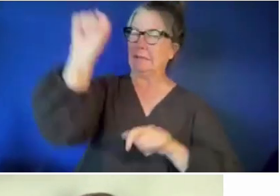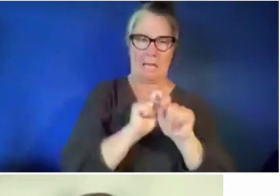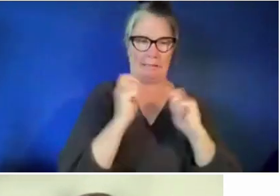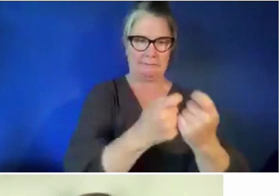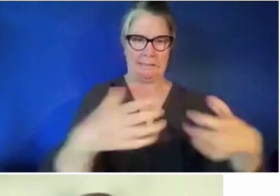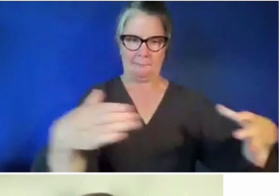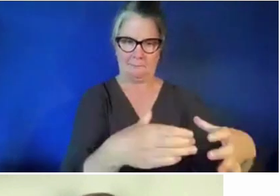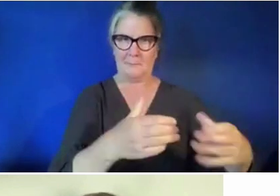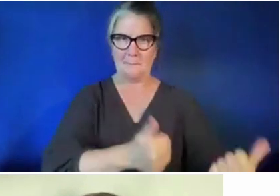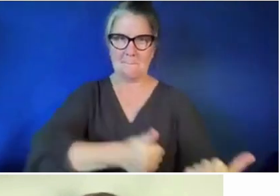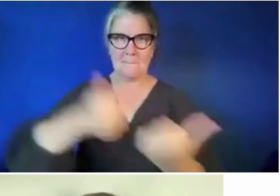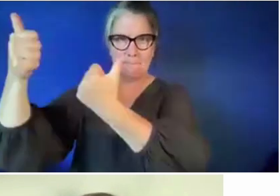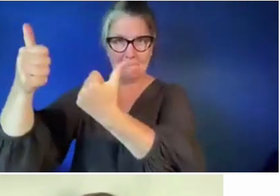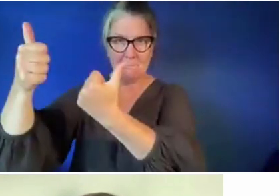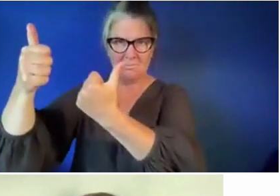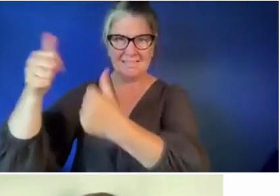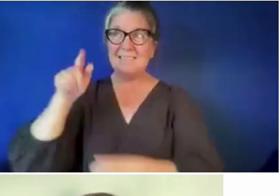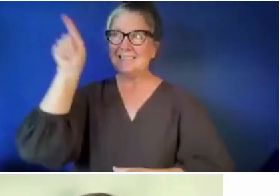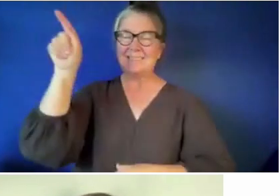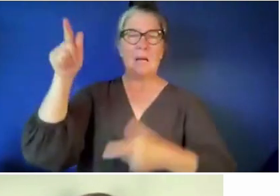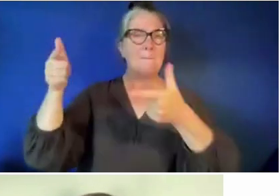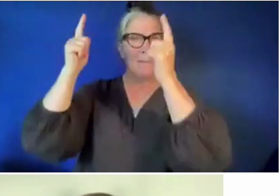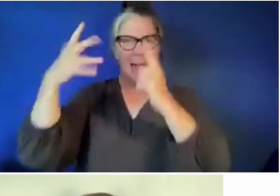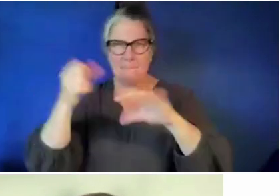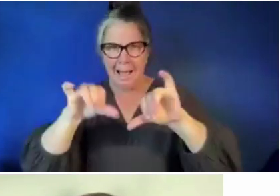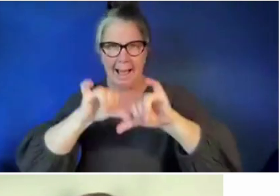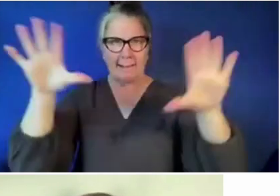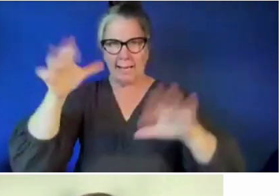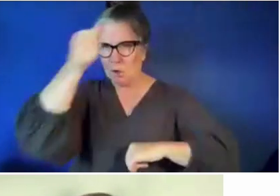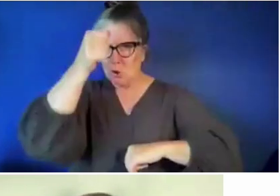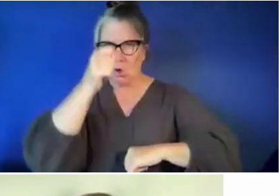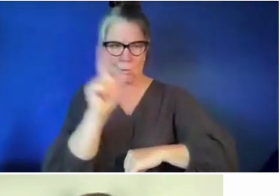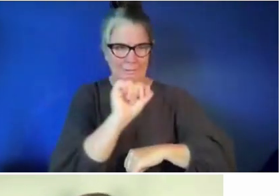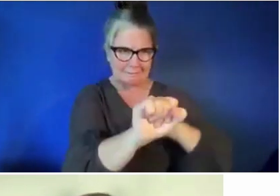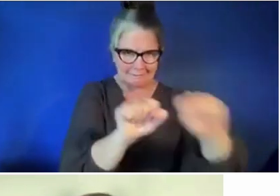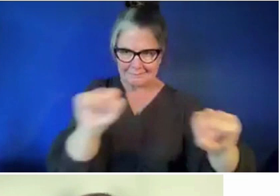clarity and roles and responsibilities, a degree of building the right team culture